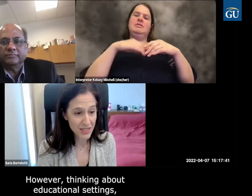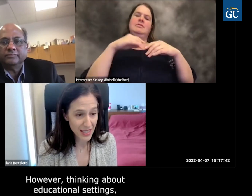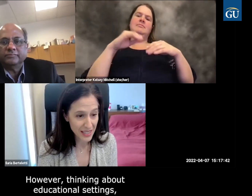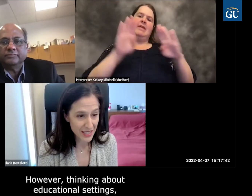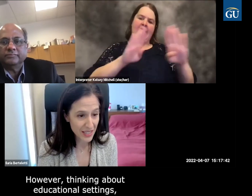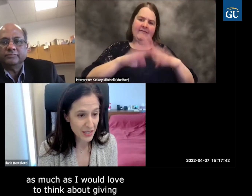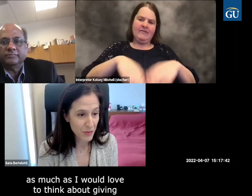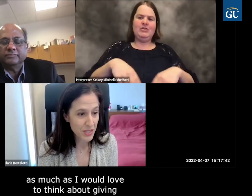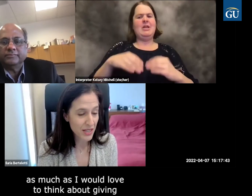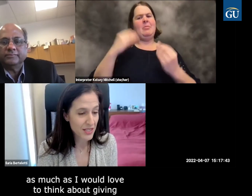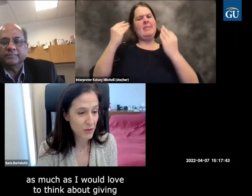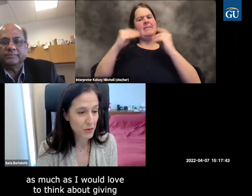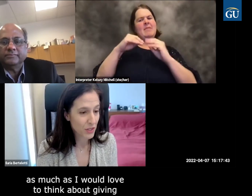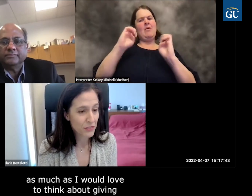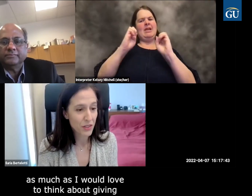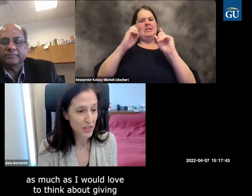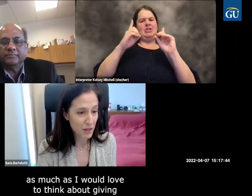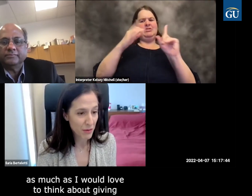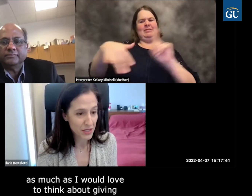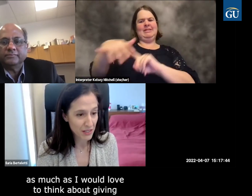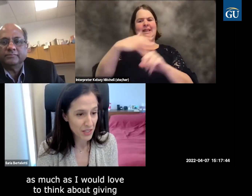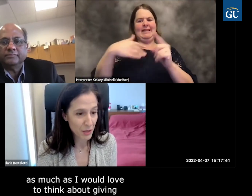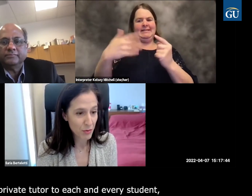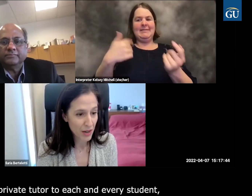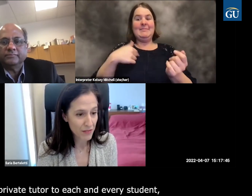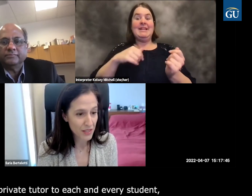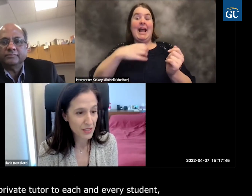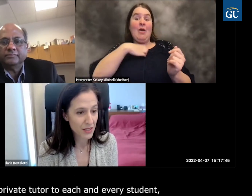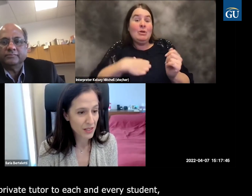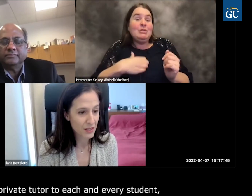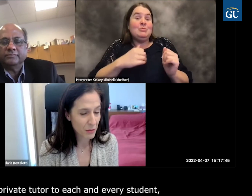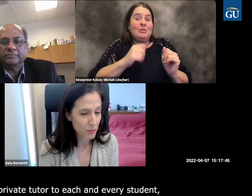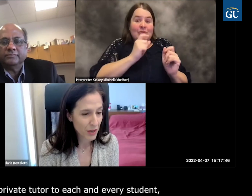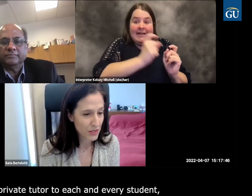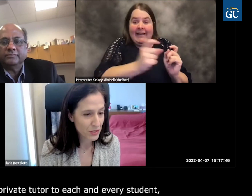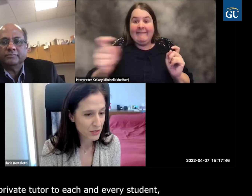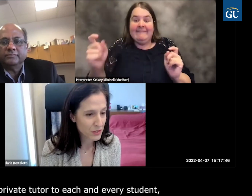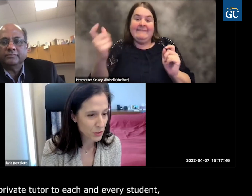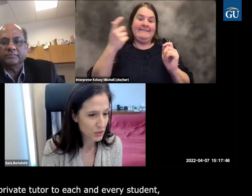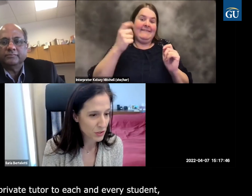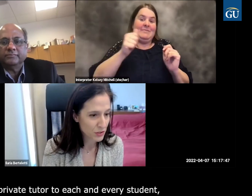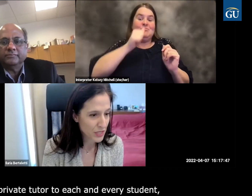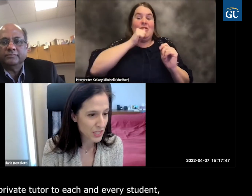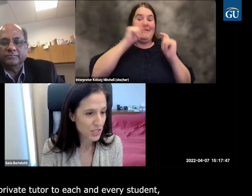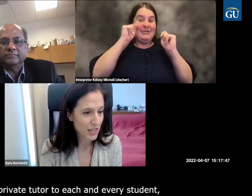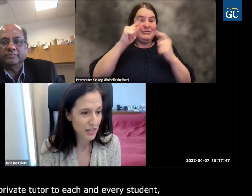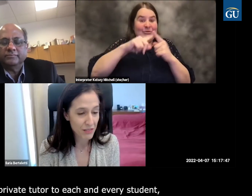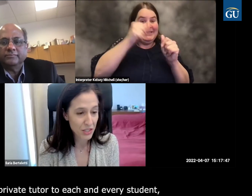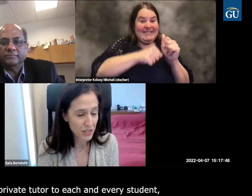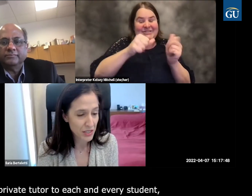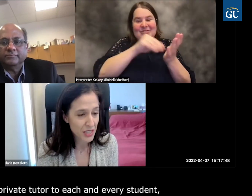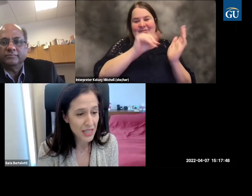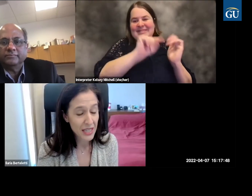settings as much as i would love to think about giving a private a private